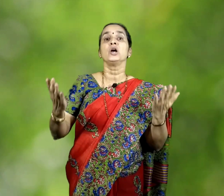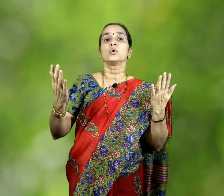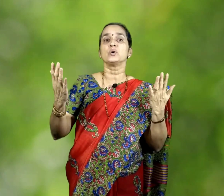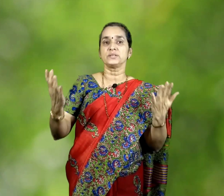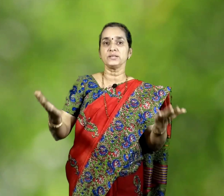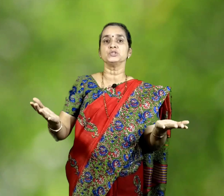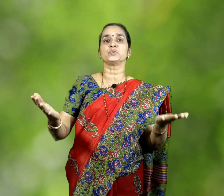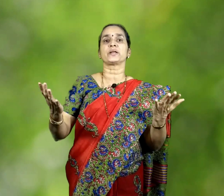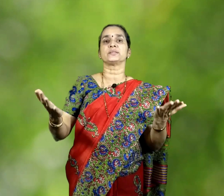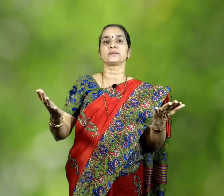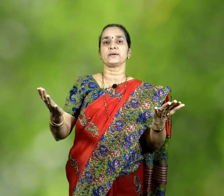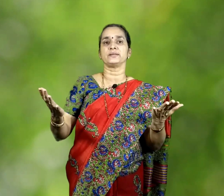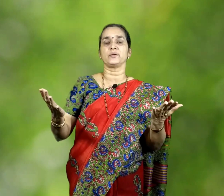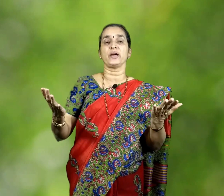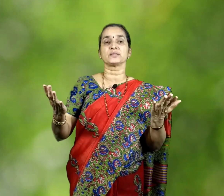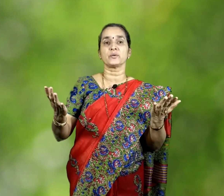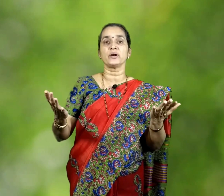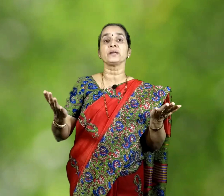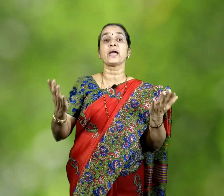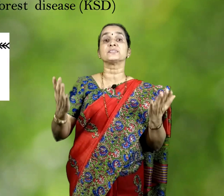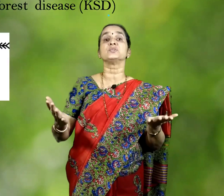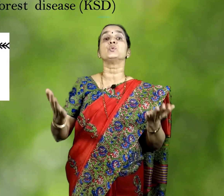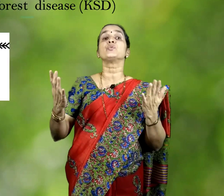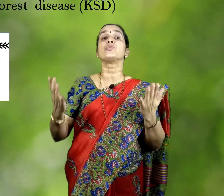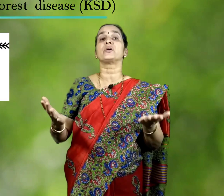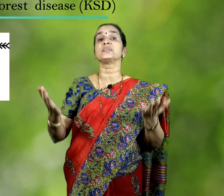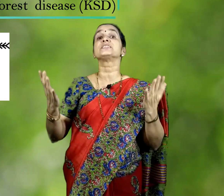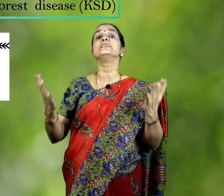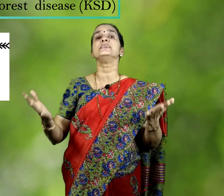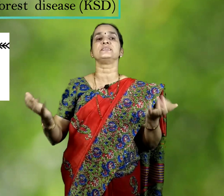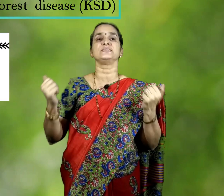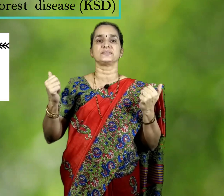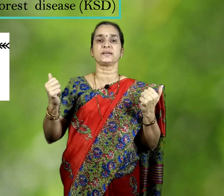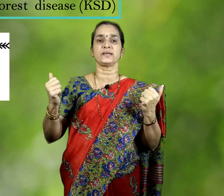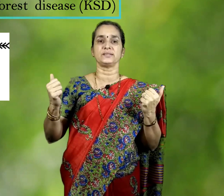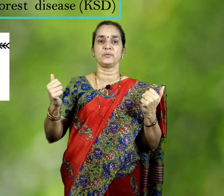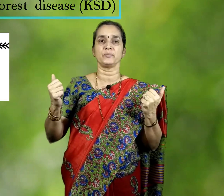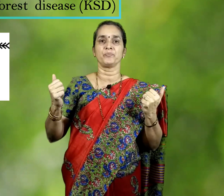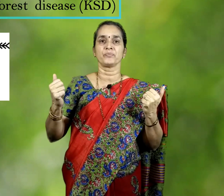This is Monkey fever aka KFD